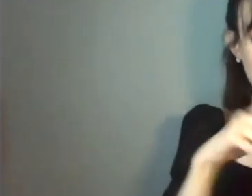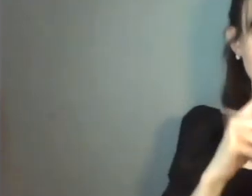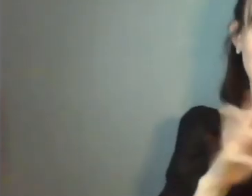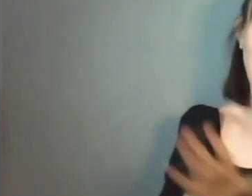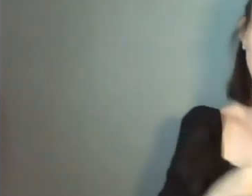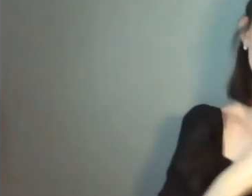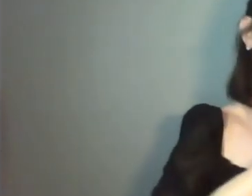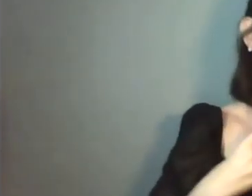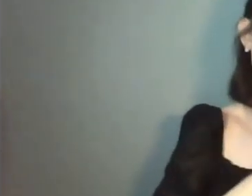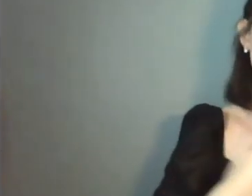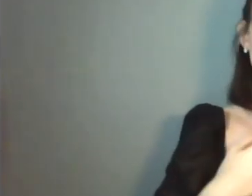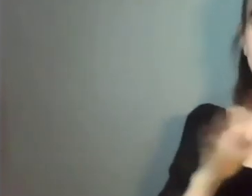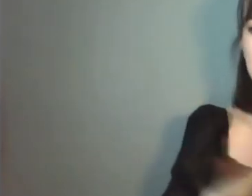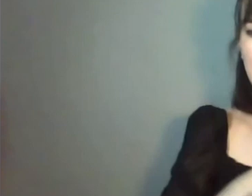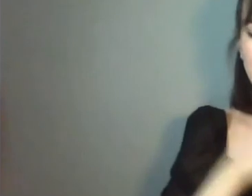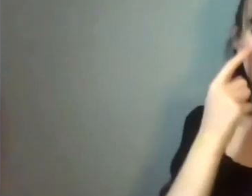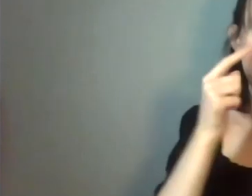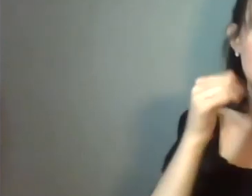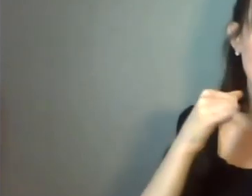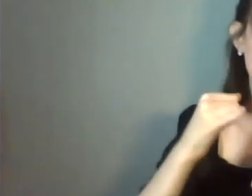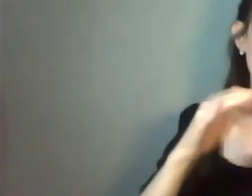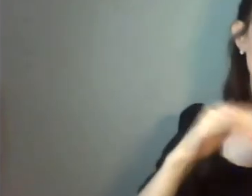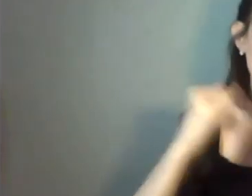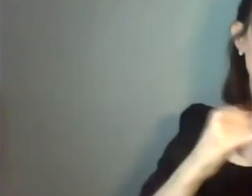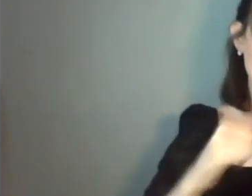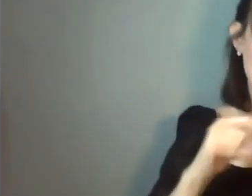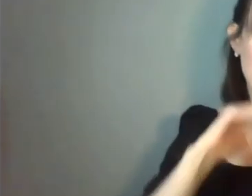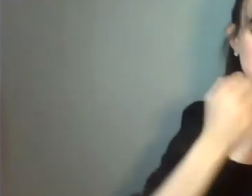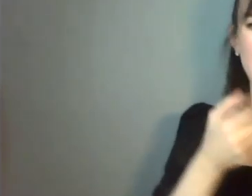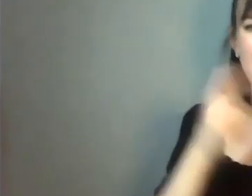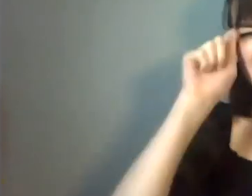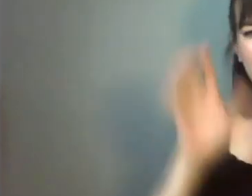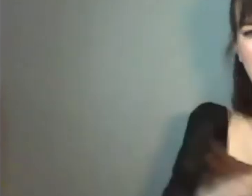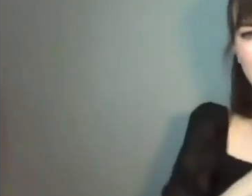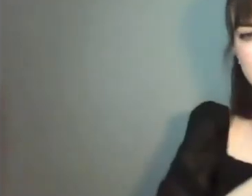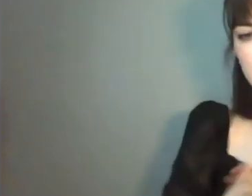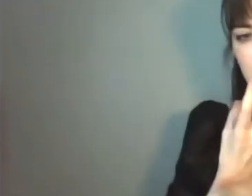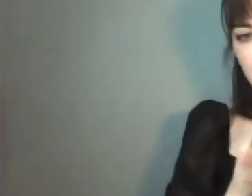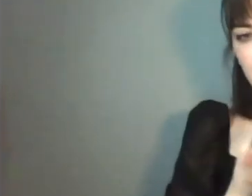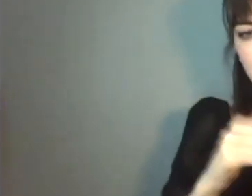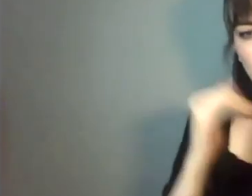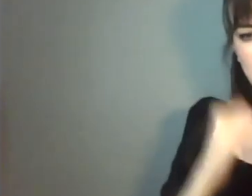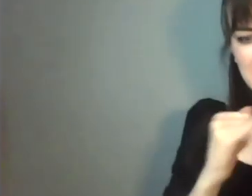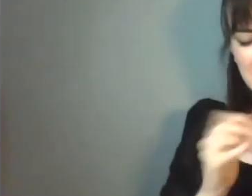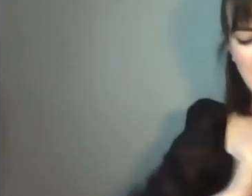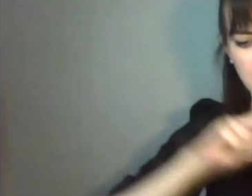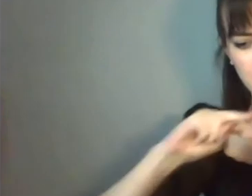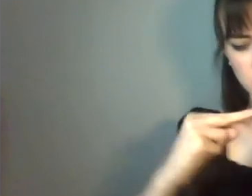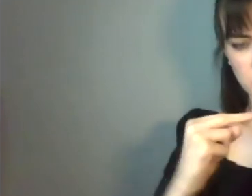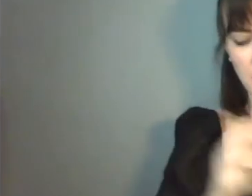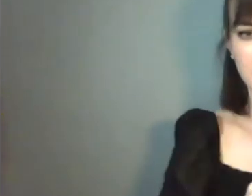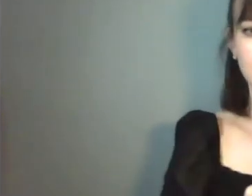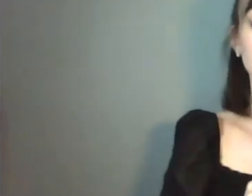because I think I need to explain in more detail where we are coming from, if you like. So I am